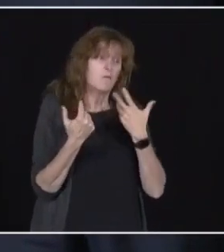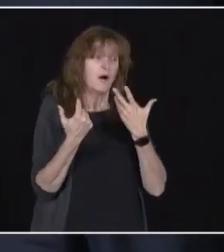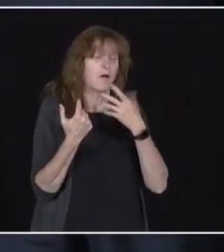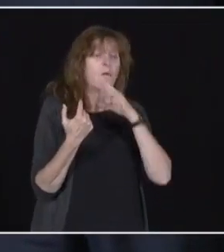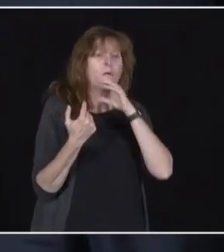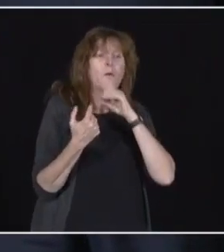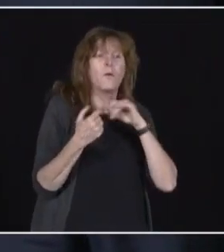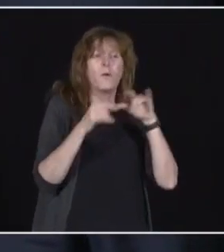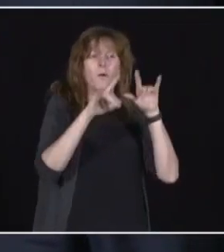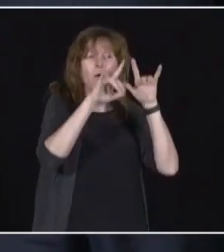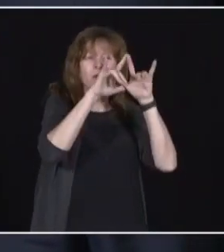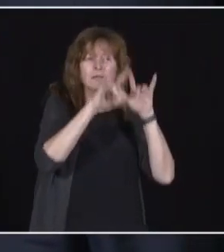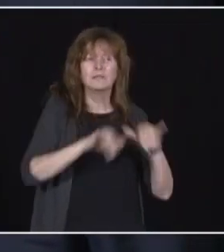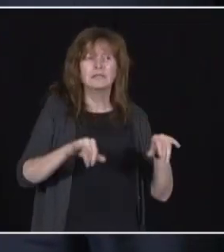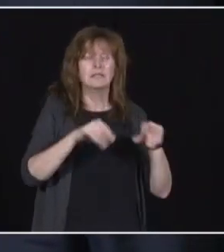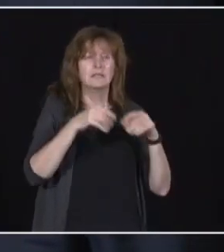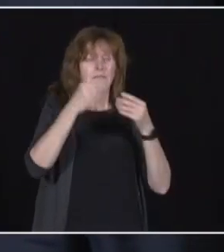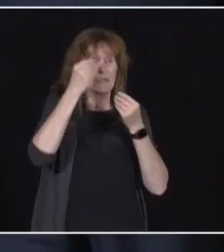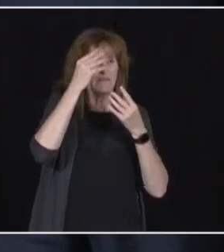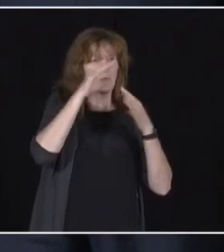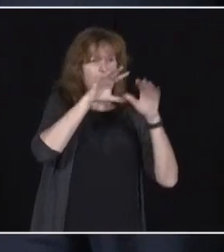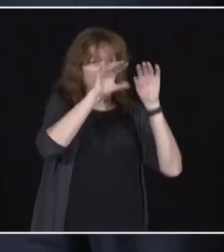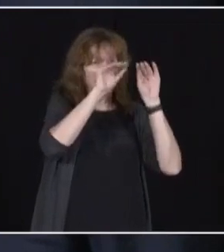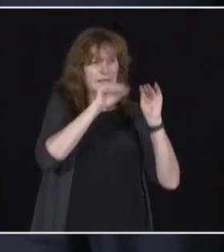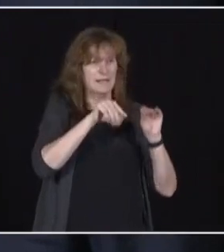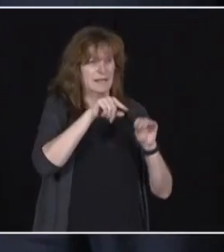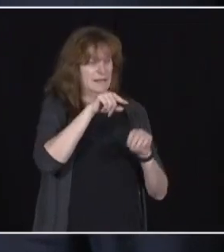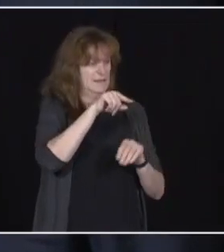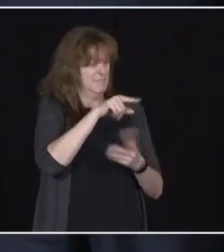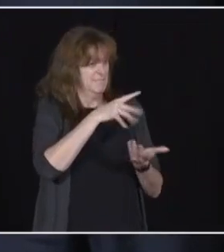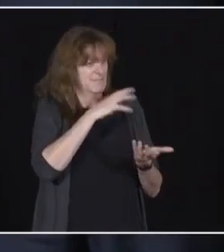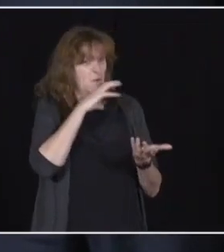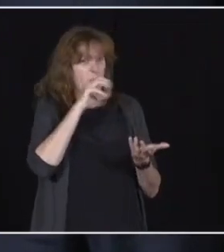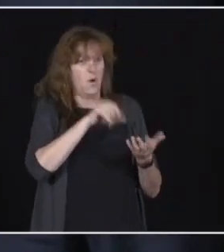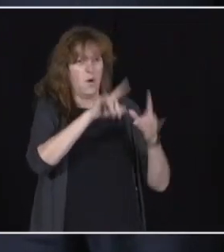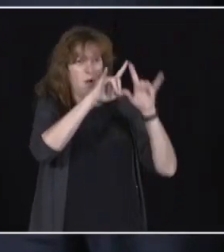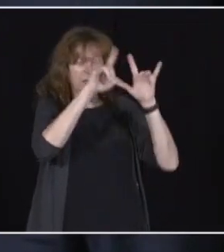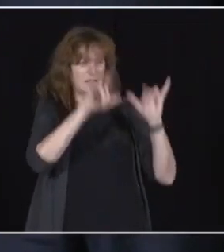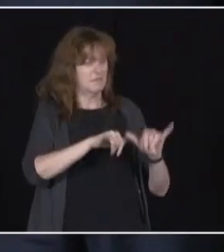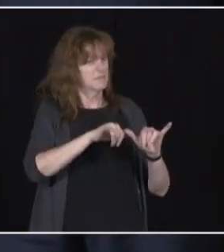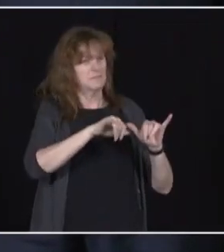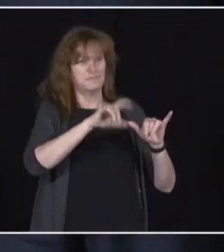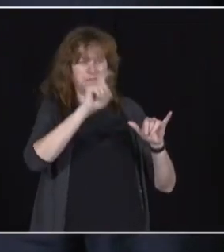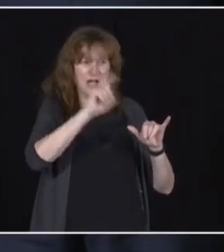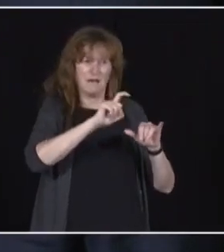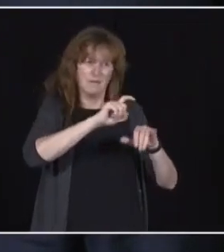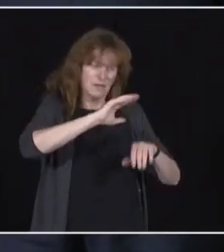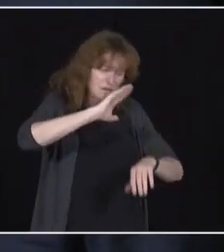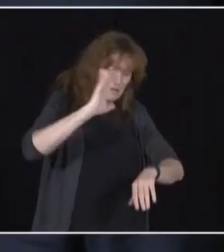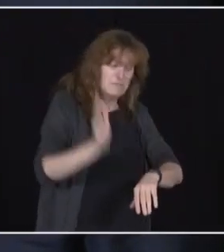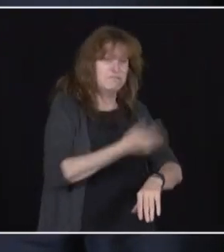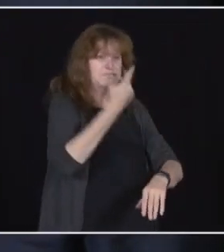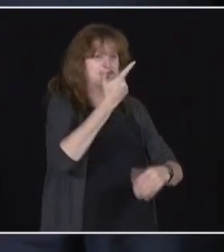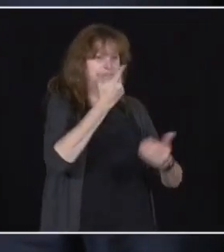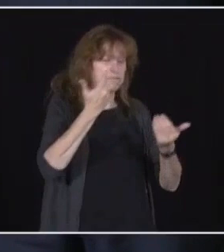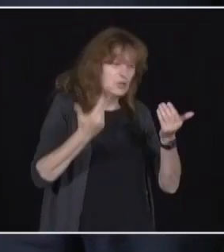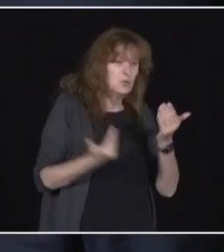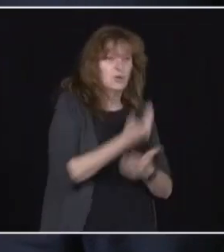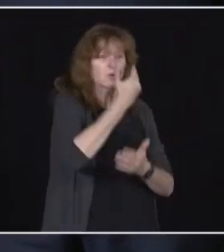that as we have been doing cases and contact management, tracing throughout, since the outset of COVID-19, we have been dealing with systems that are out of date.